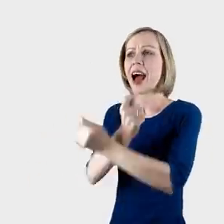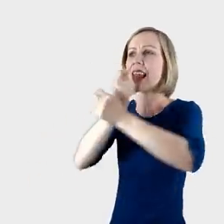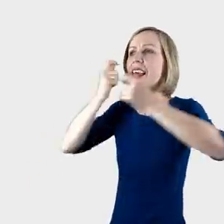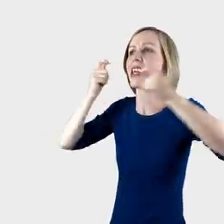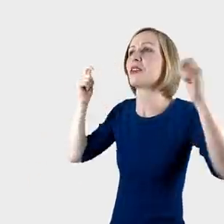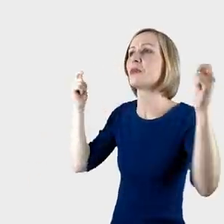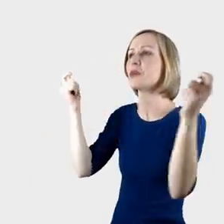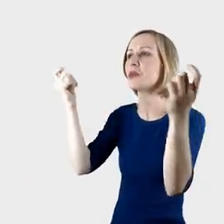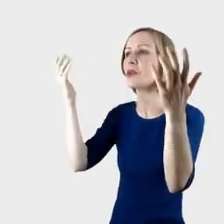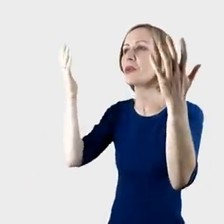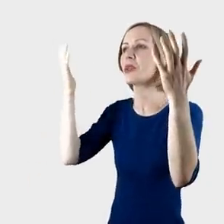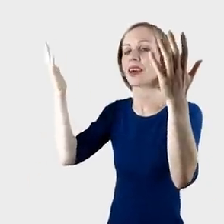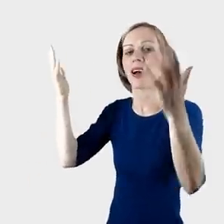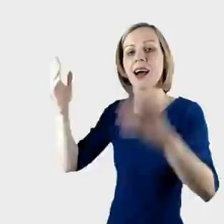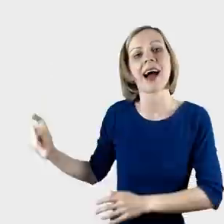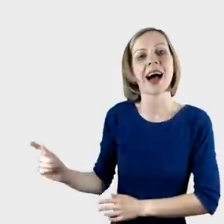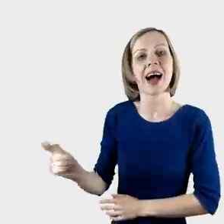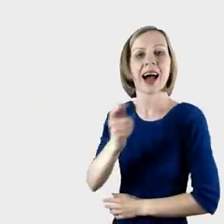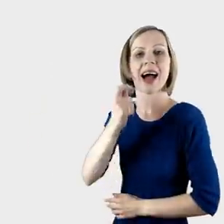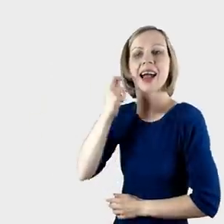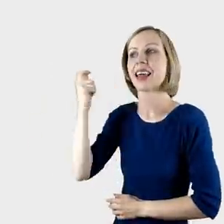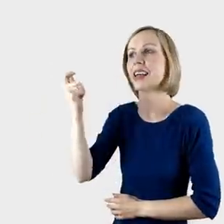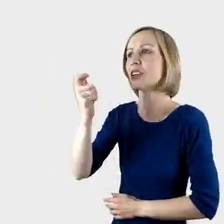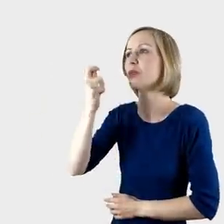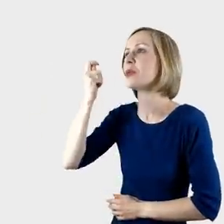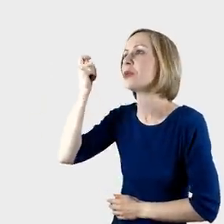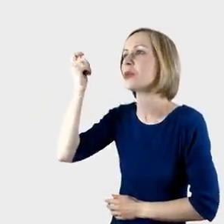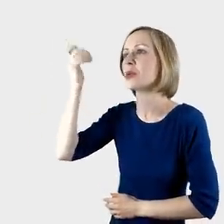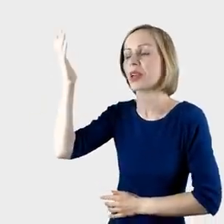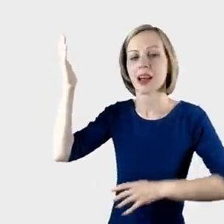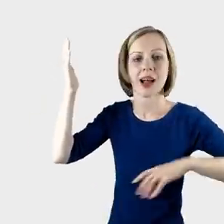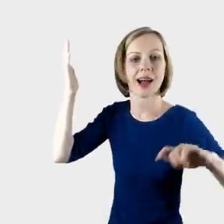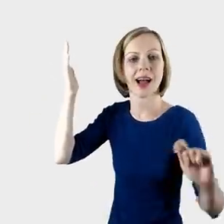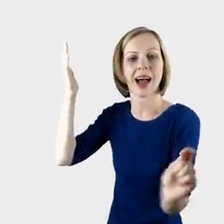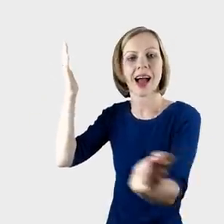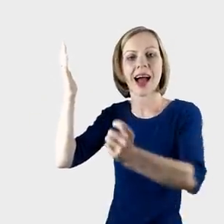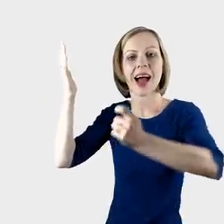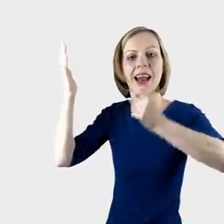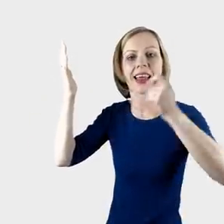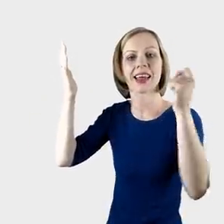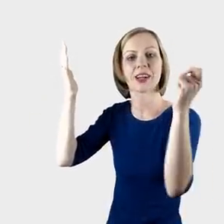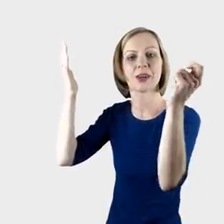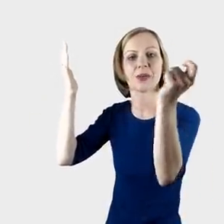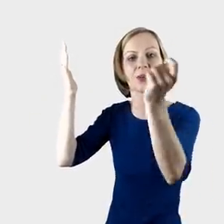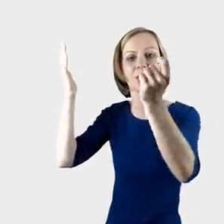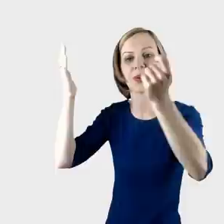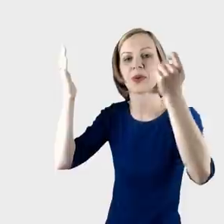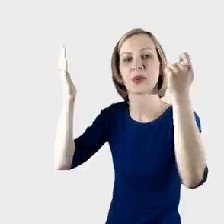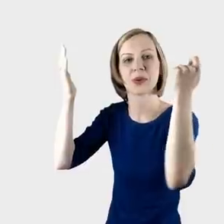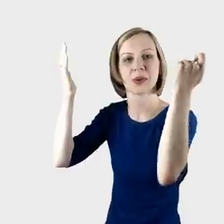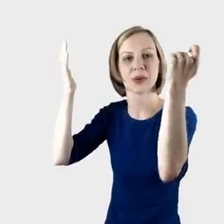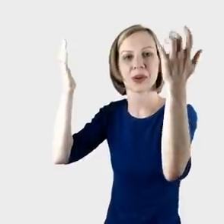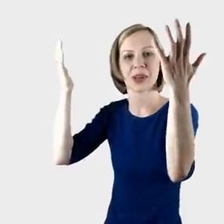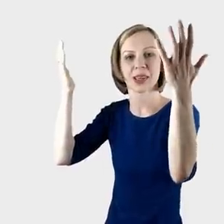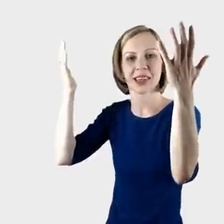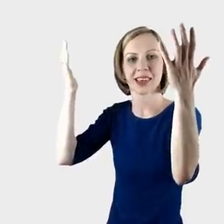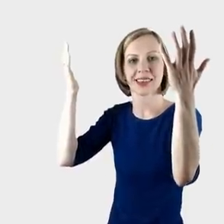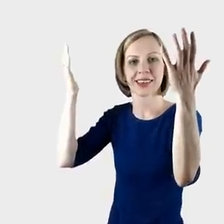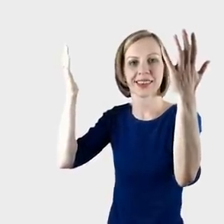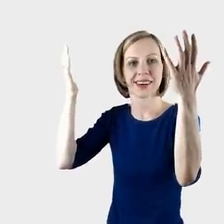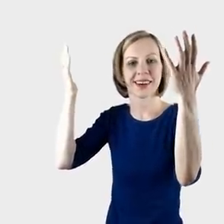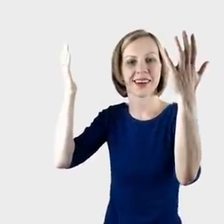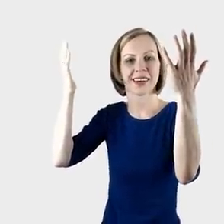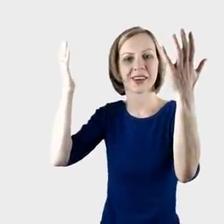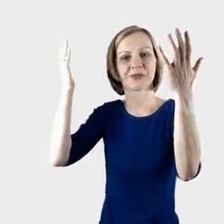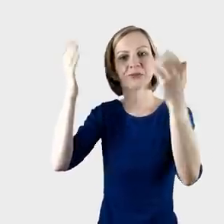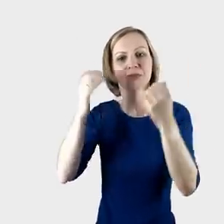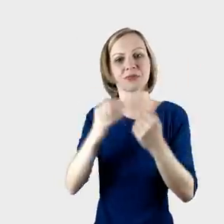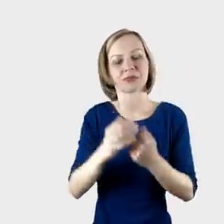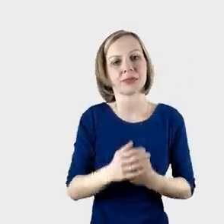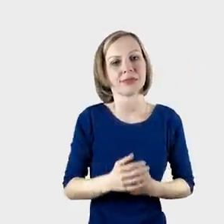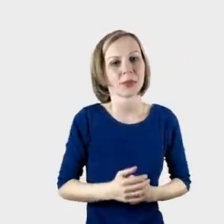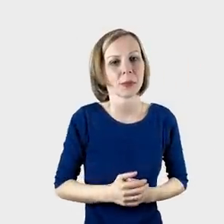Alleluia, alleluia, alleluia